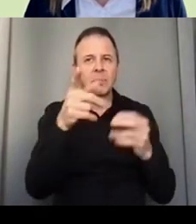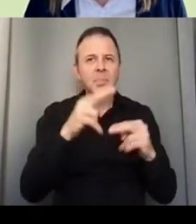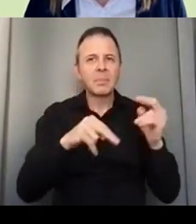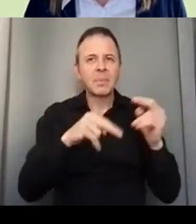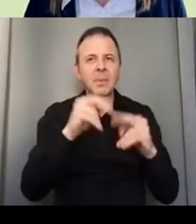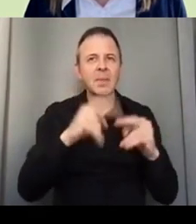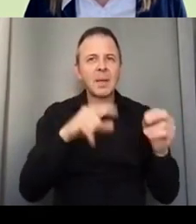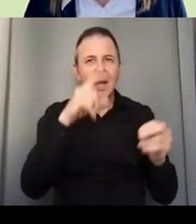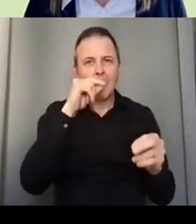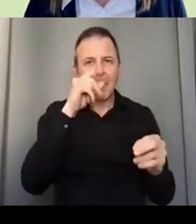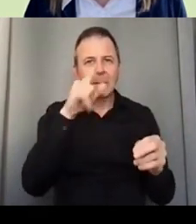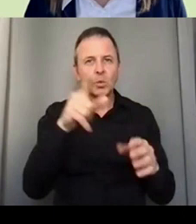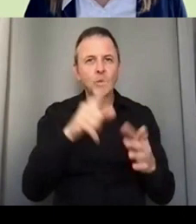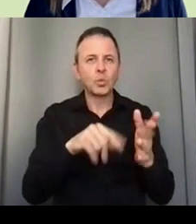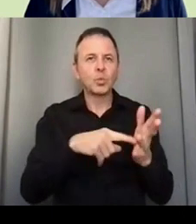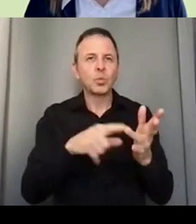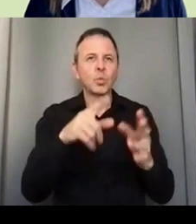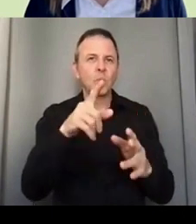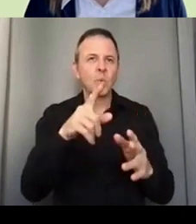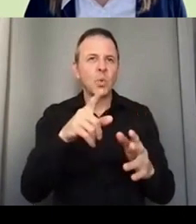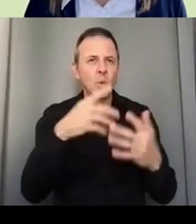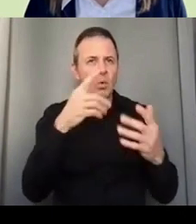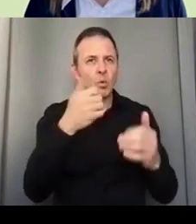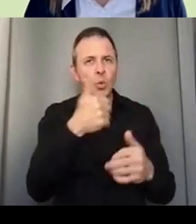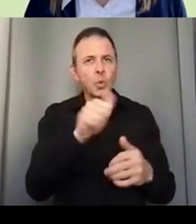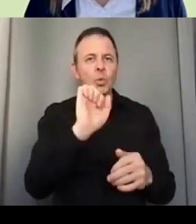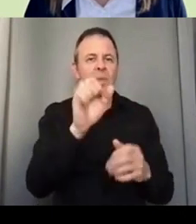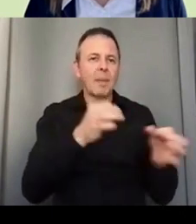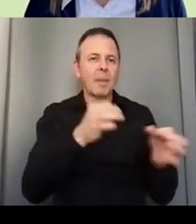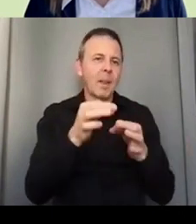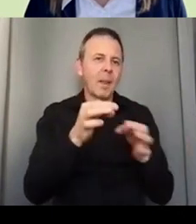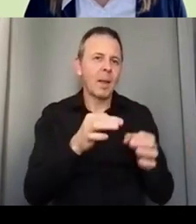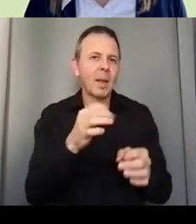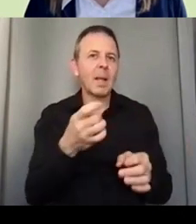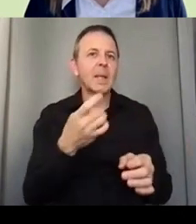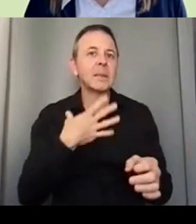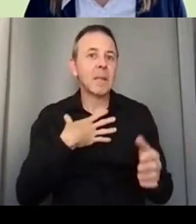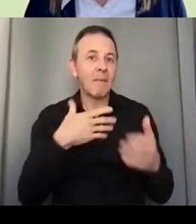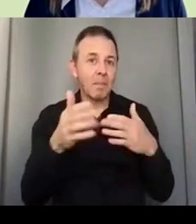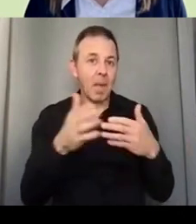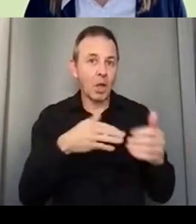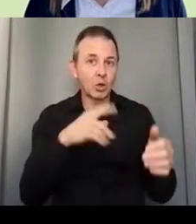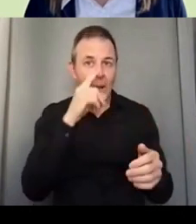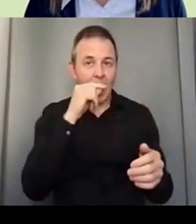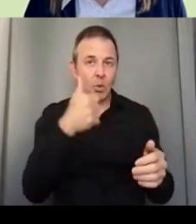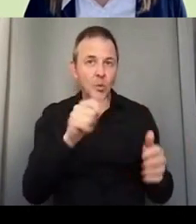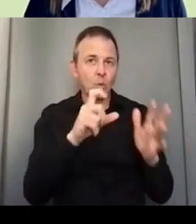implement their plans self-managers can now use core funds to engage